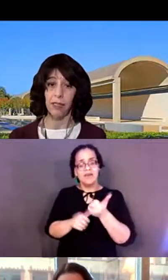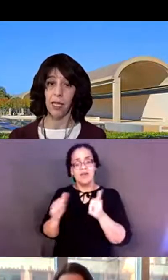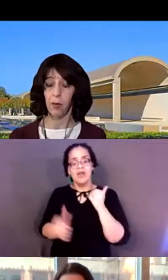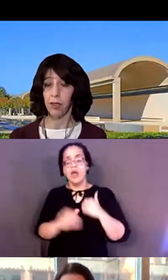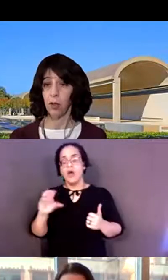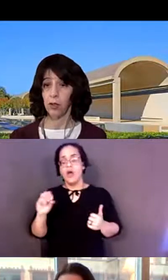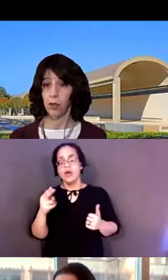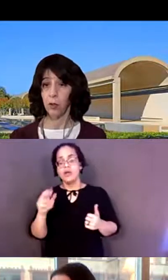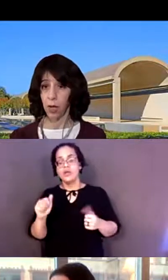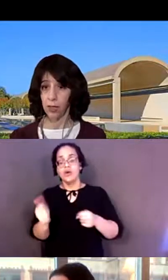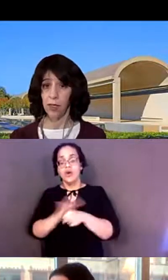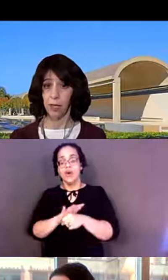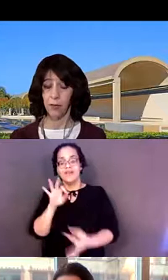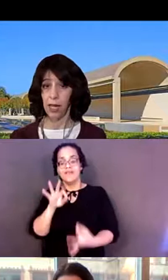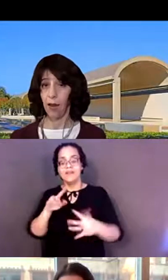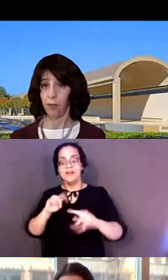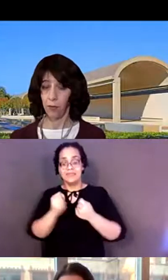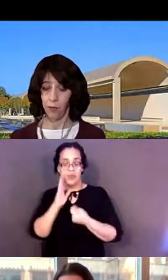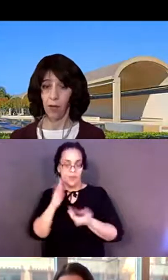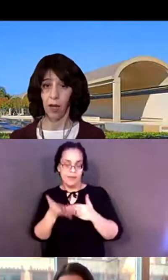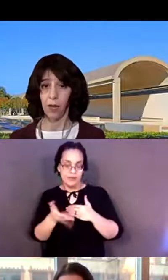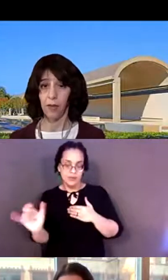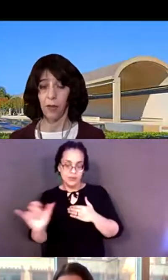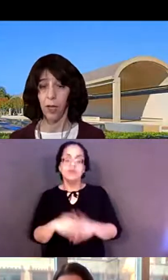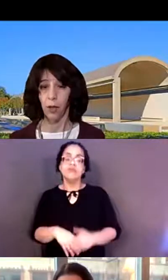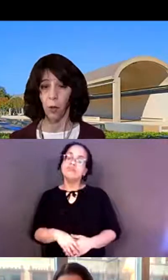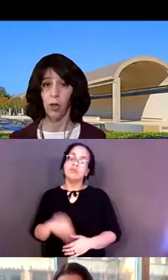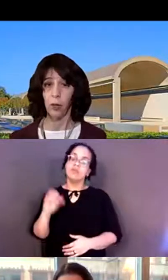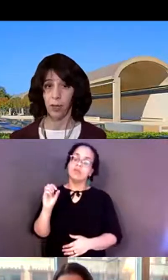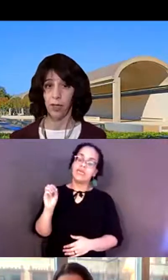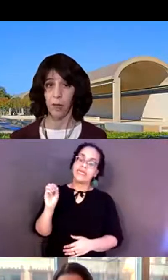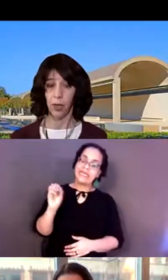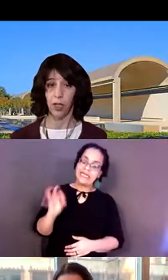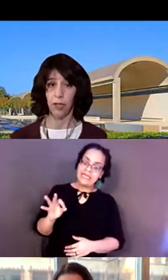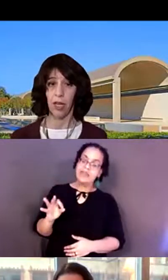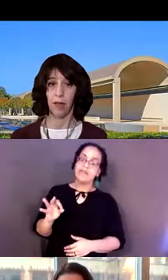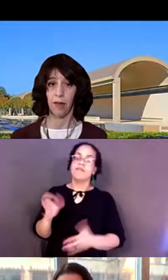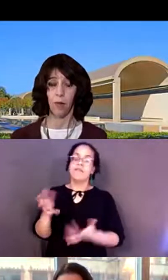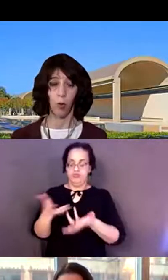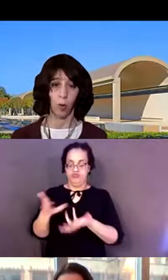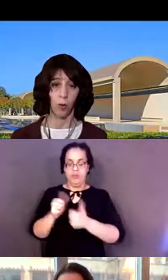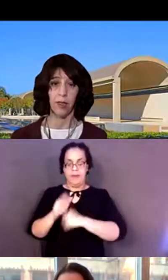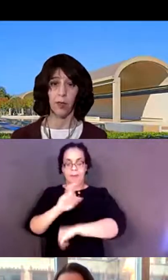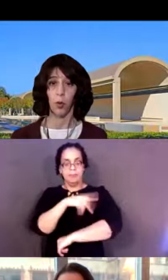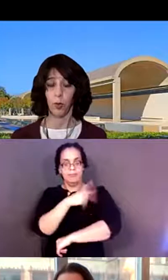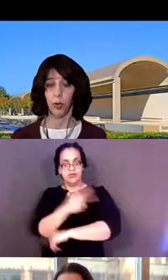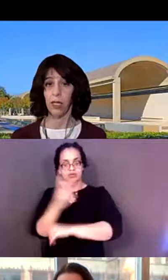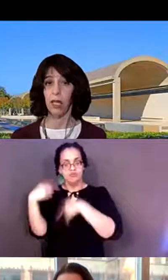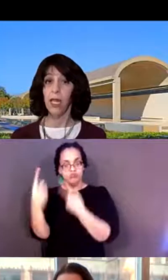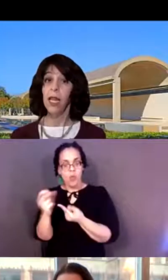Team is also present if they have, if they've been working with this patient